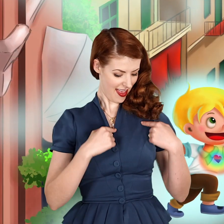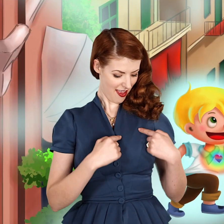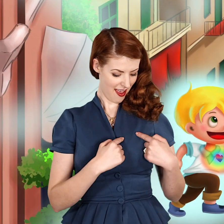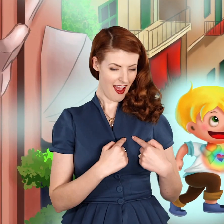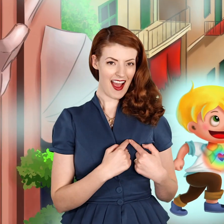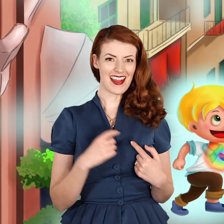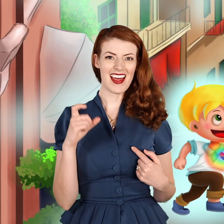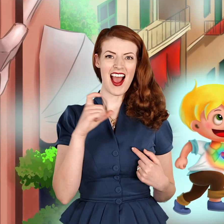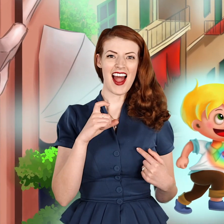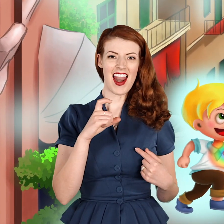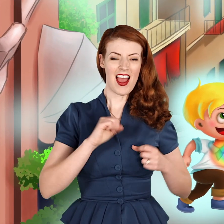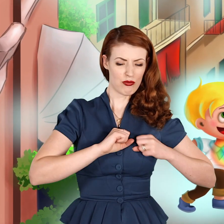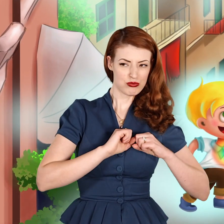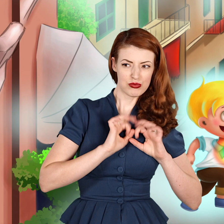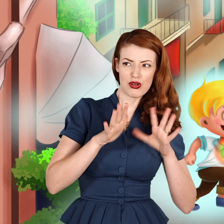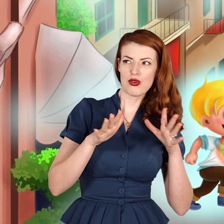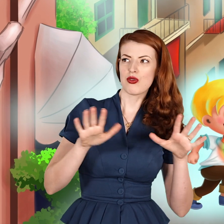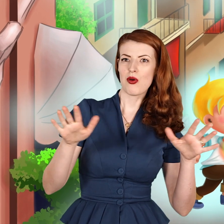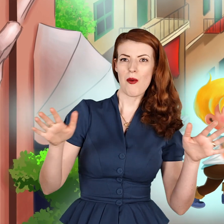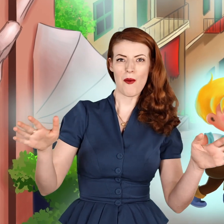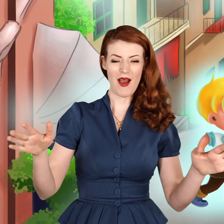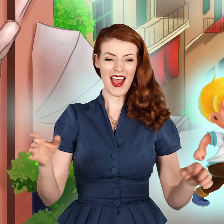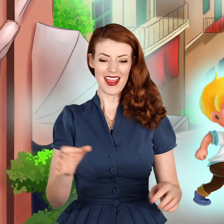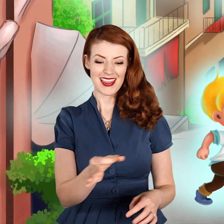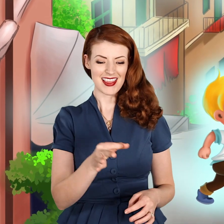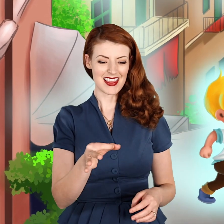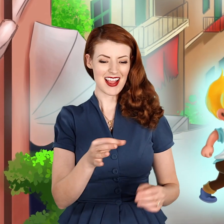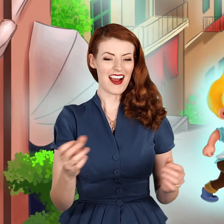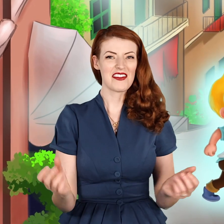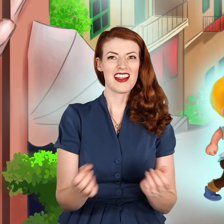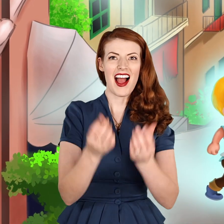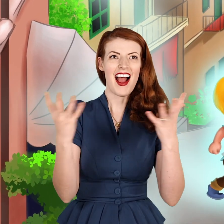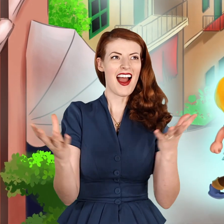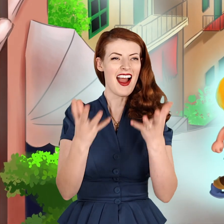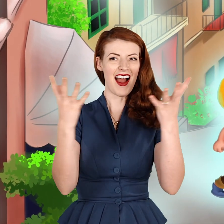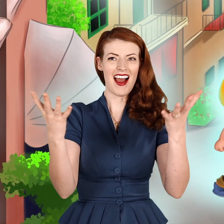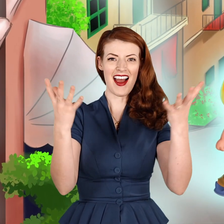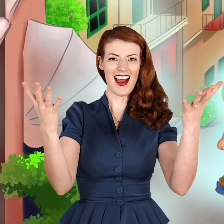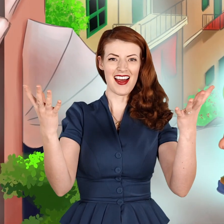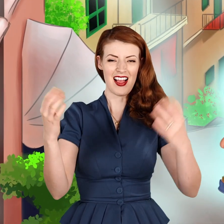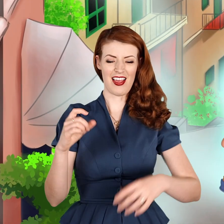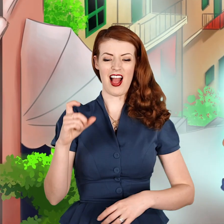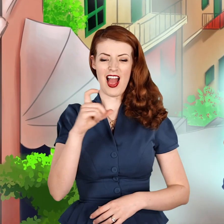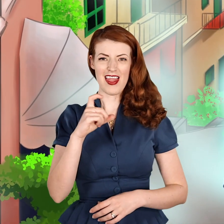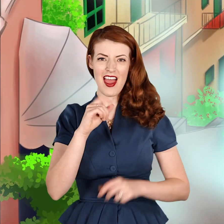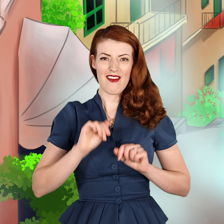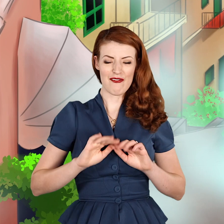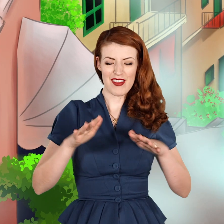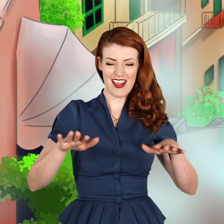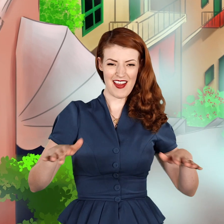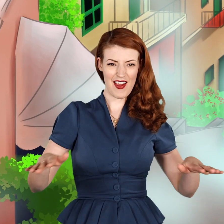The boy’s heart took over, and made the town glow, and only bright colors were left to flow.